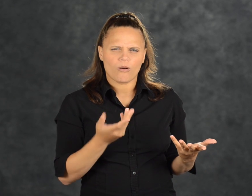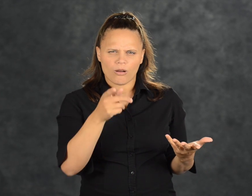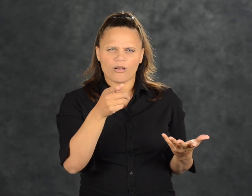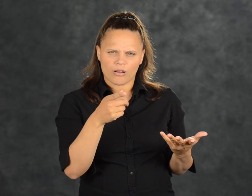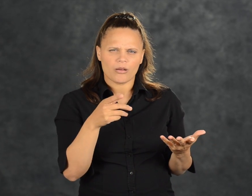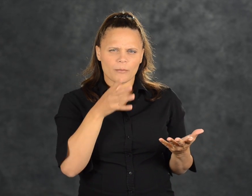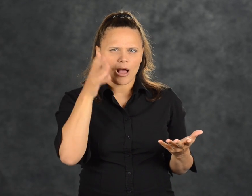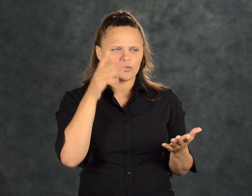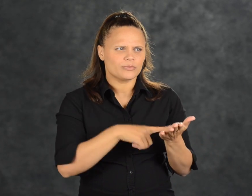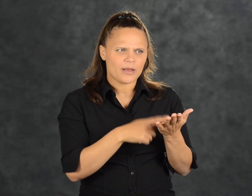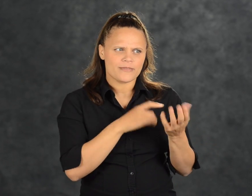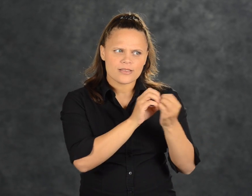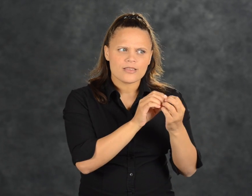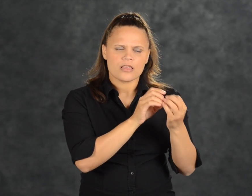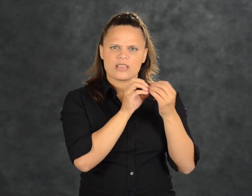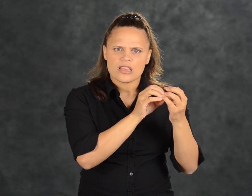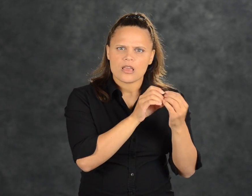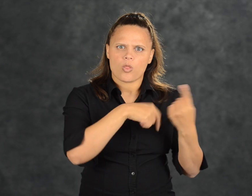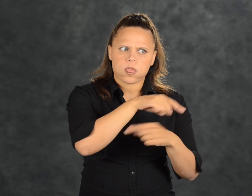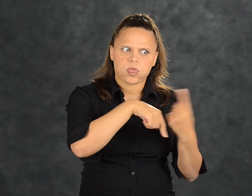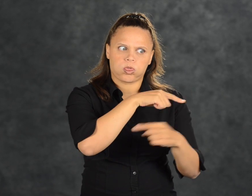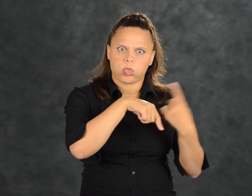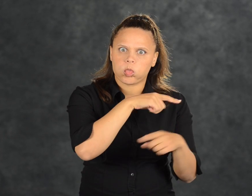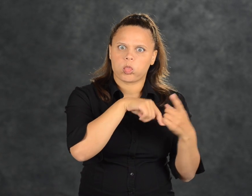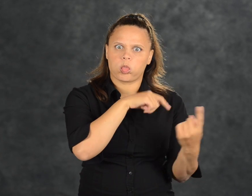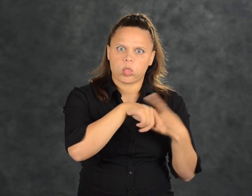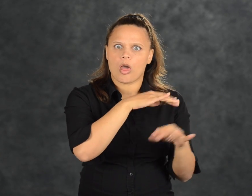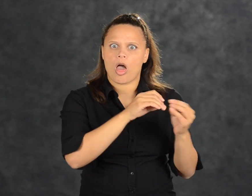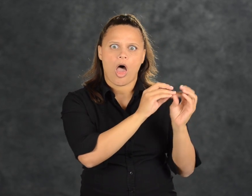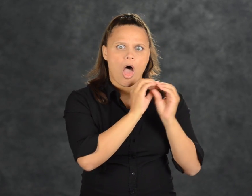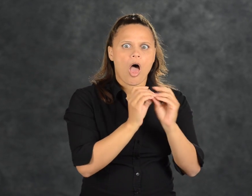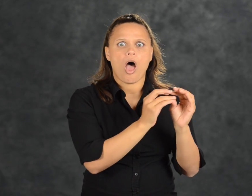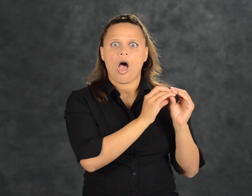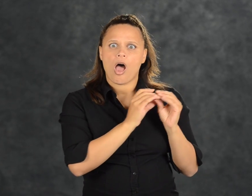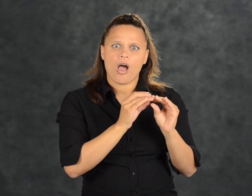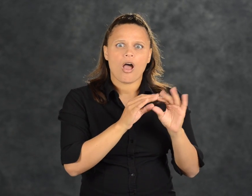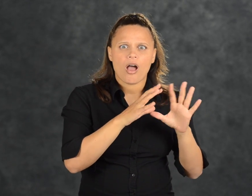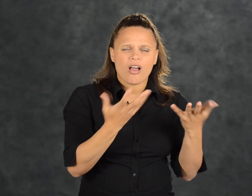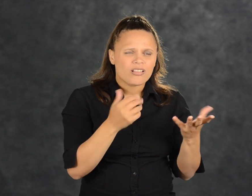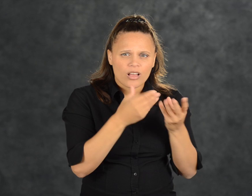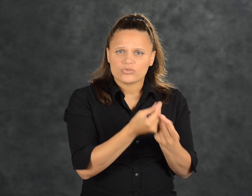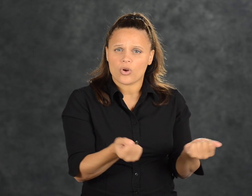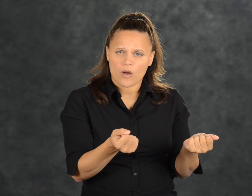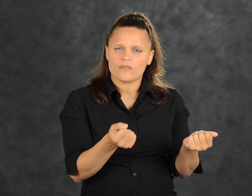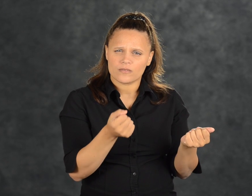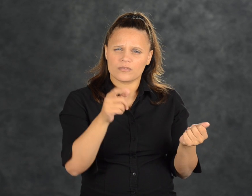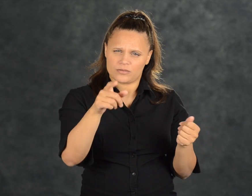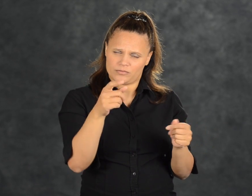Parents are often frustrated because they have stayed at this level too long.